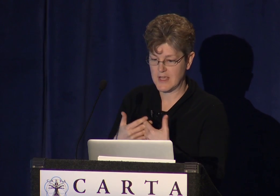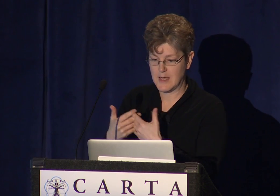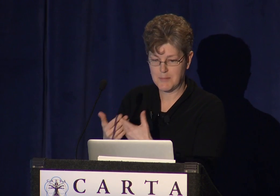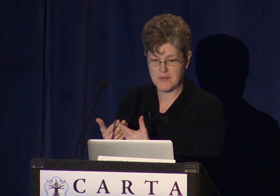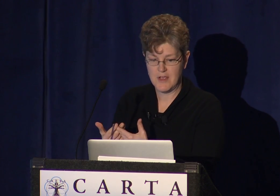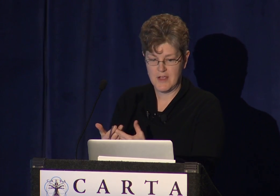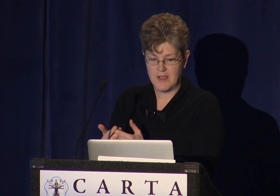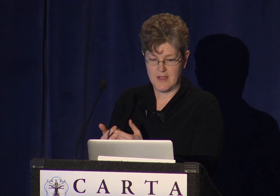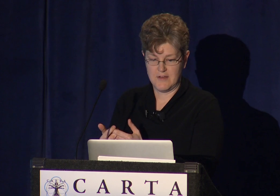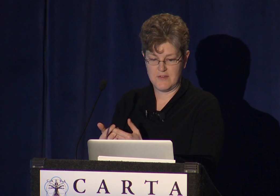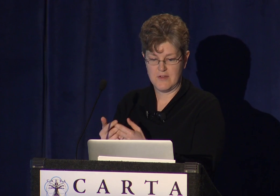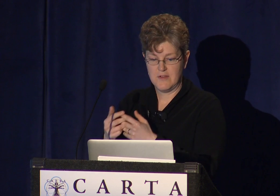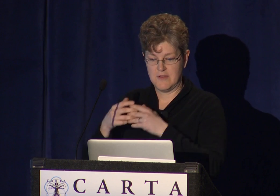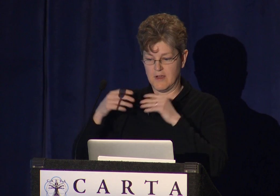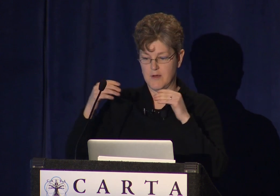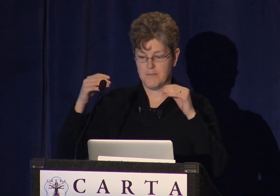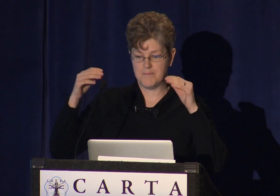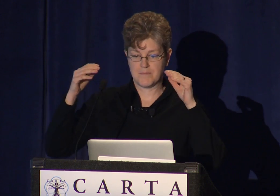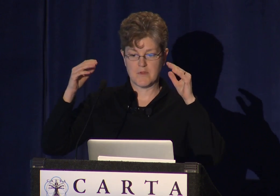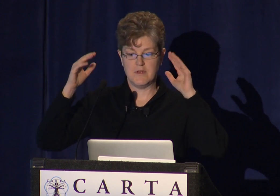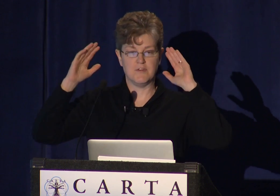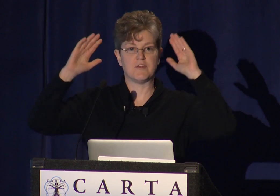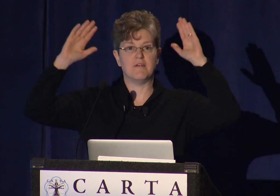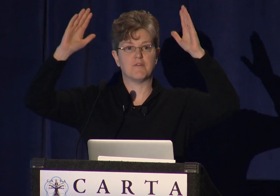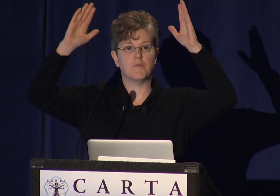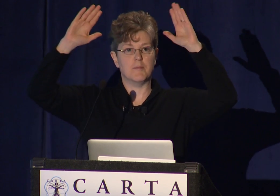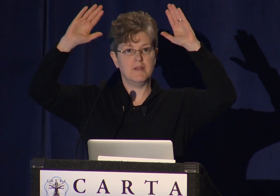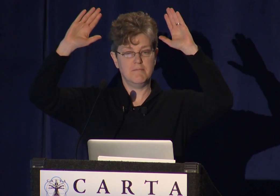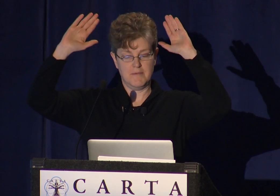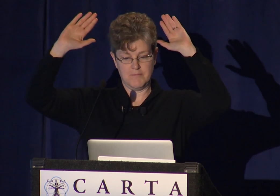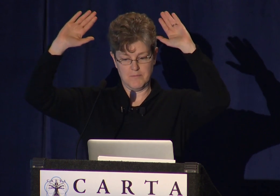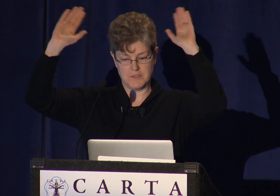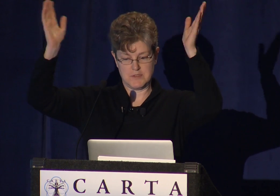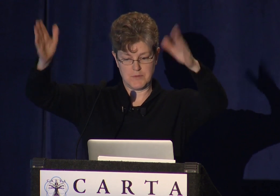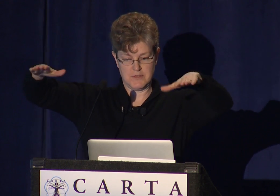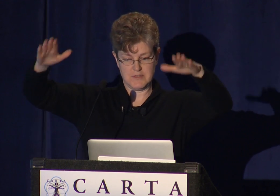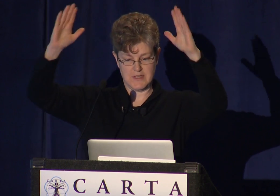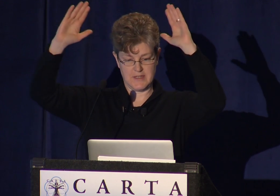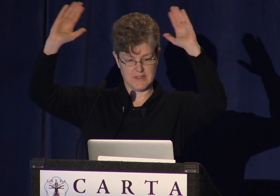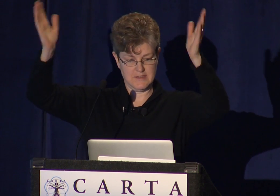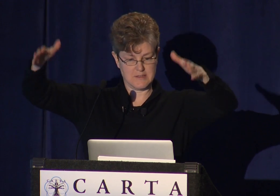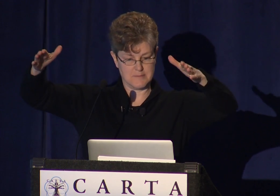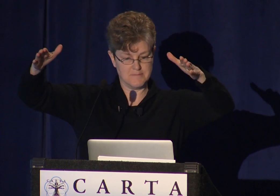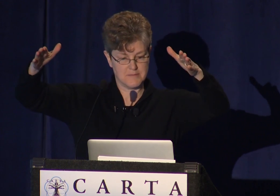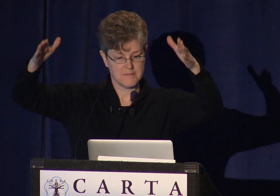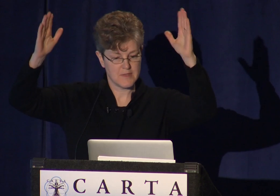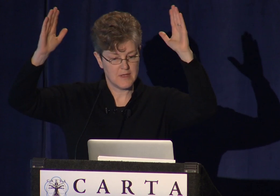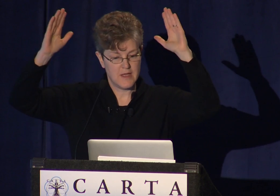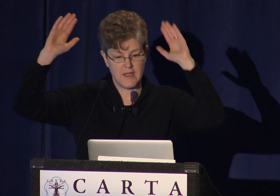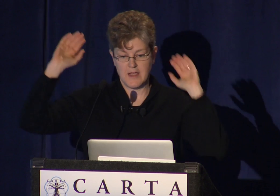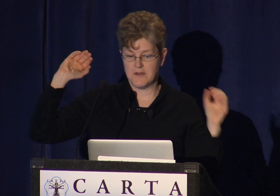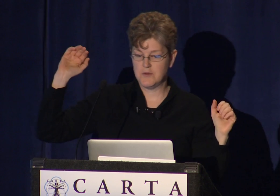tapped, the sign for woman, which is produced like this and